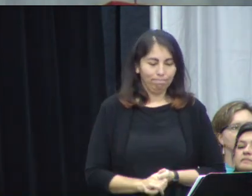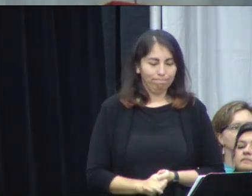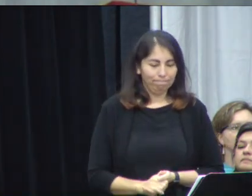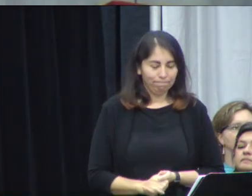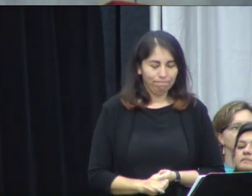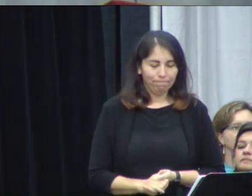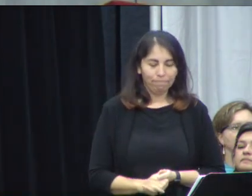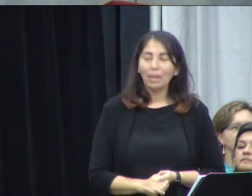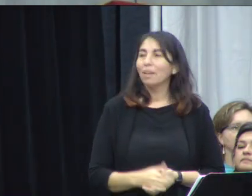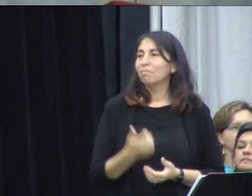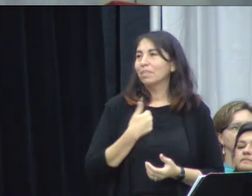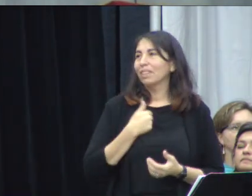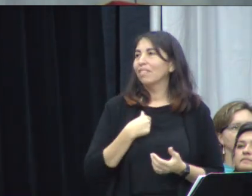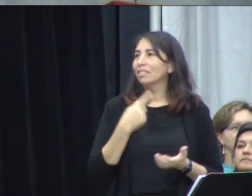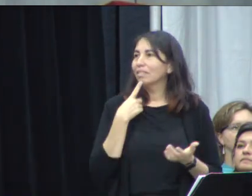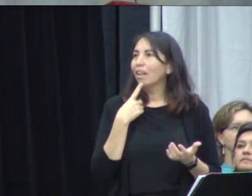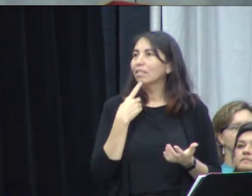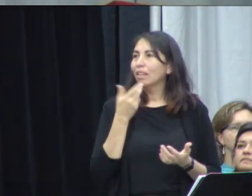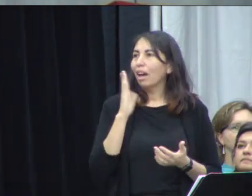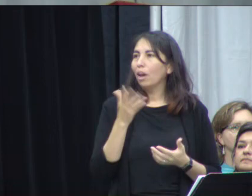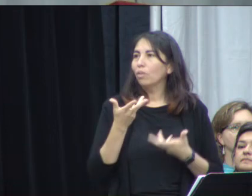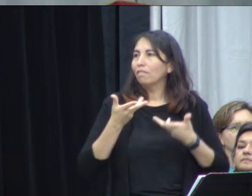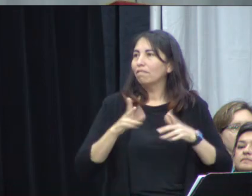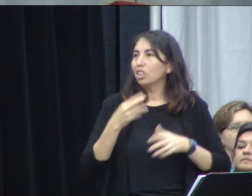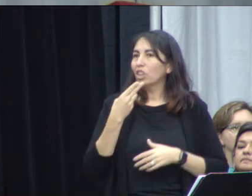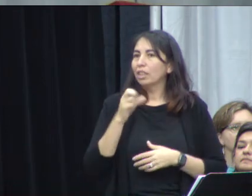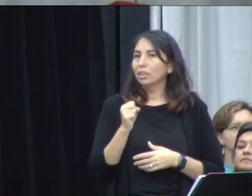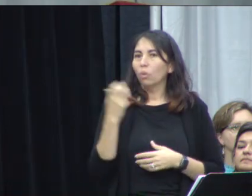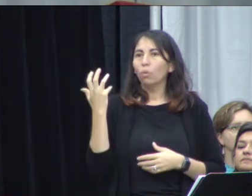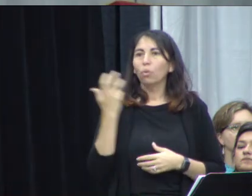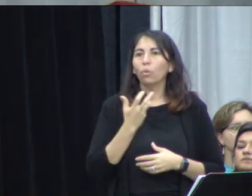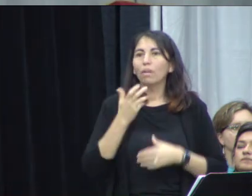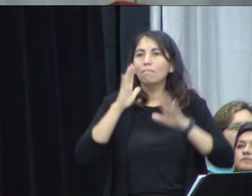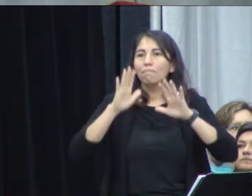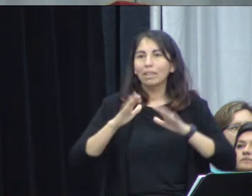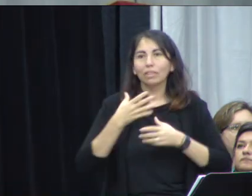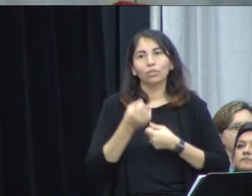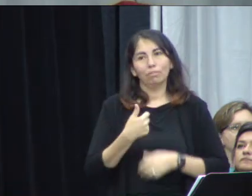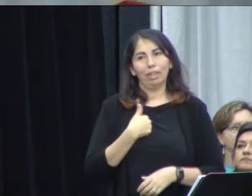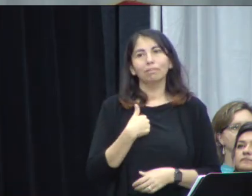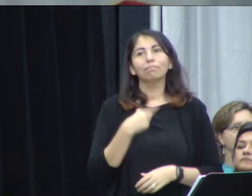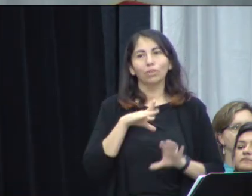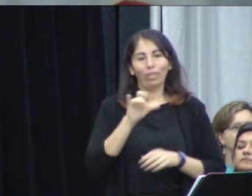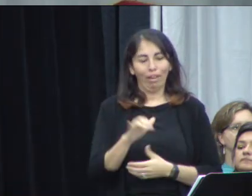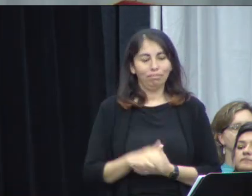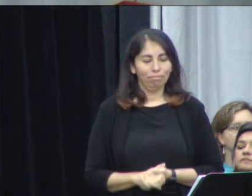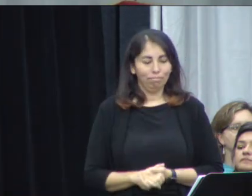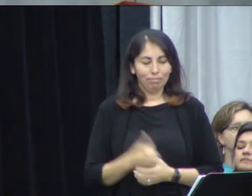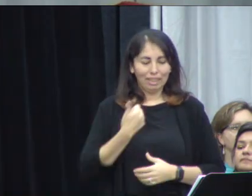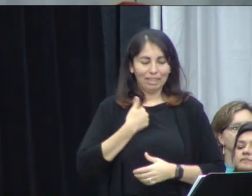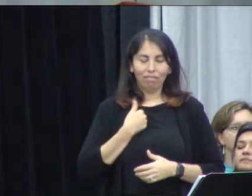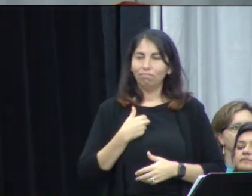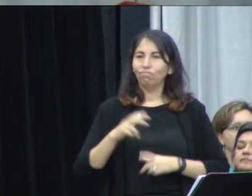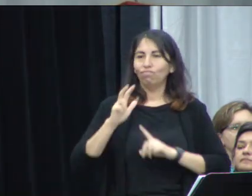I told myself I would finish high school with a bang, and trust me, I am. I was even in top 10, that was amazing.